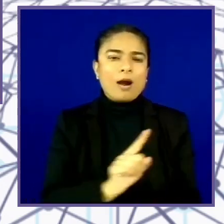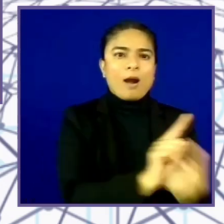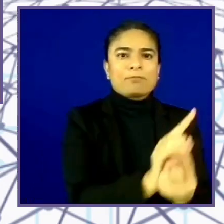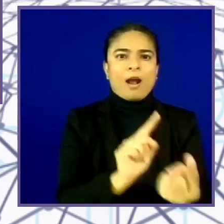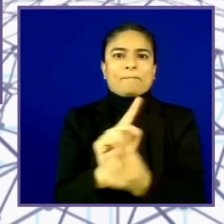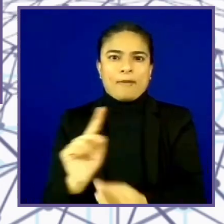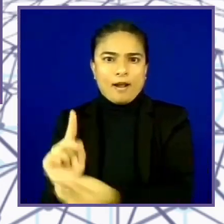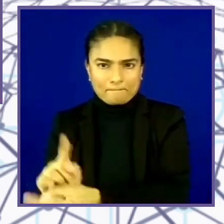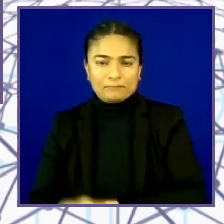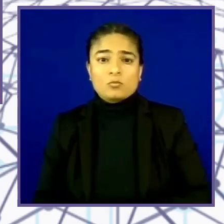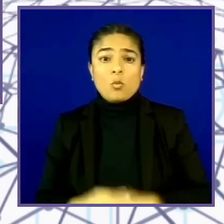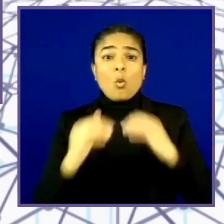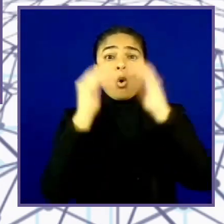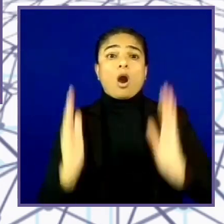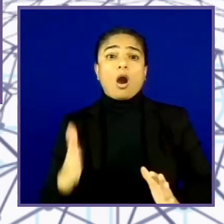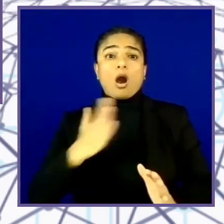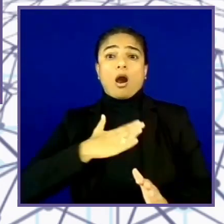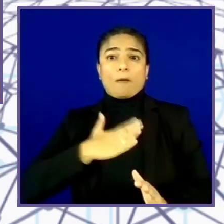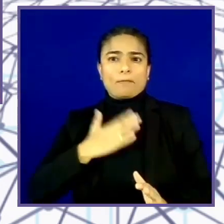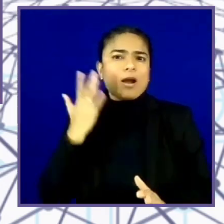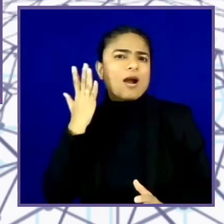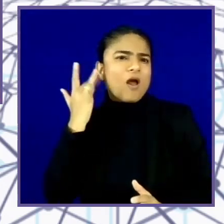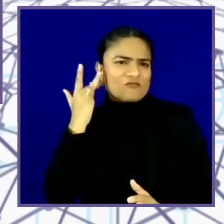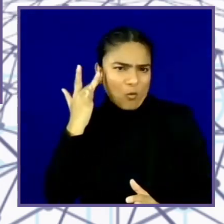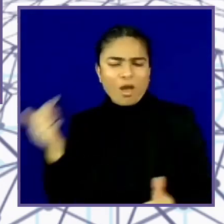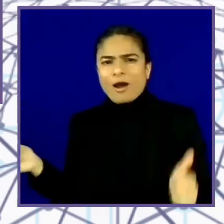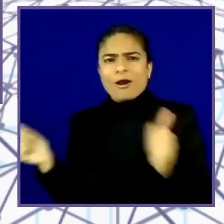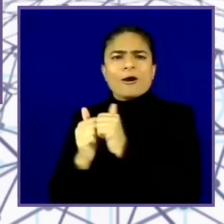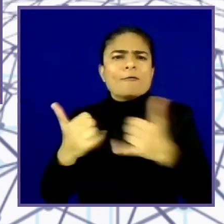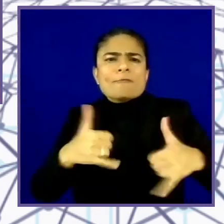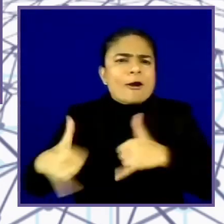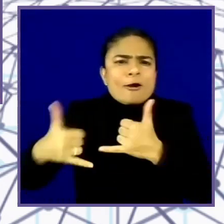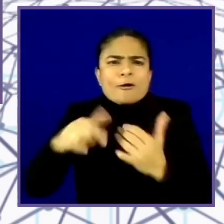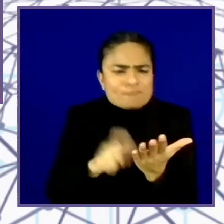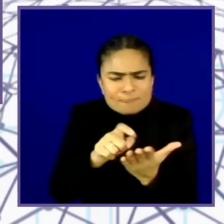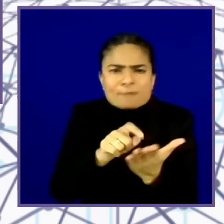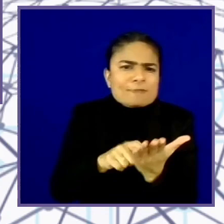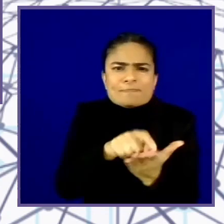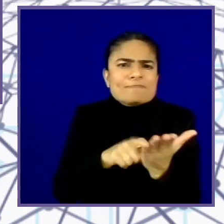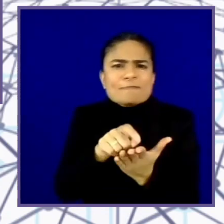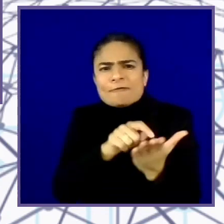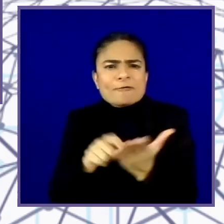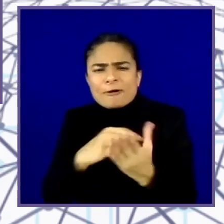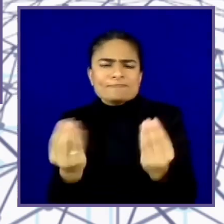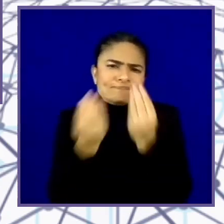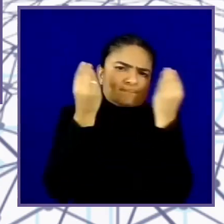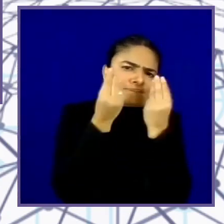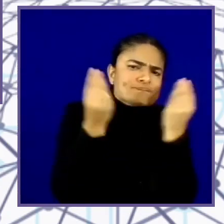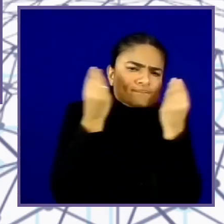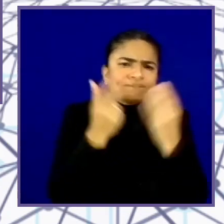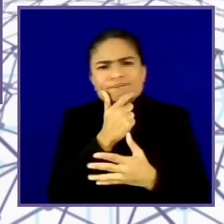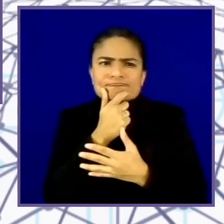reality stroke rehab, which is very cool and very real, navigating inaccessible hospital systems,